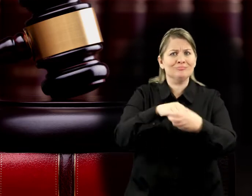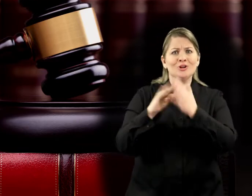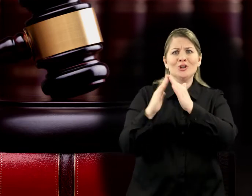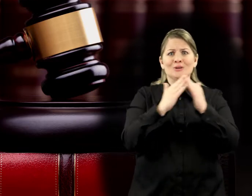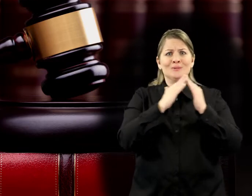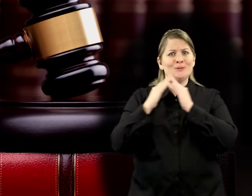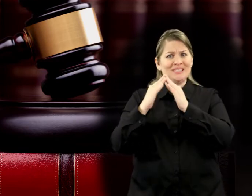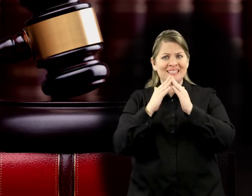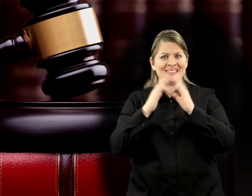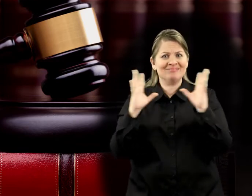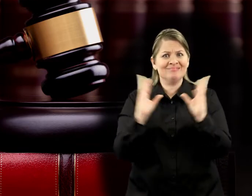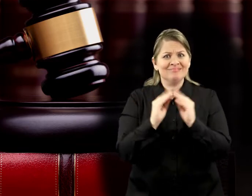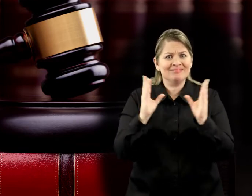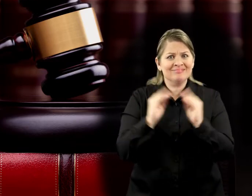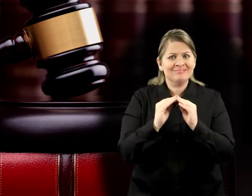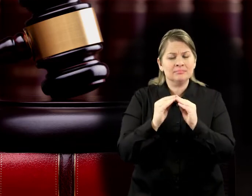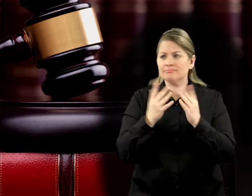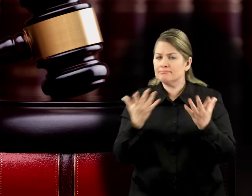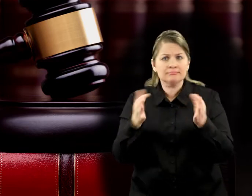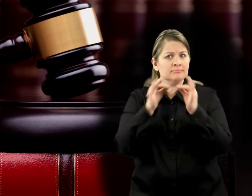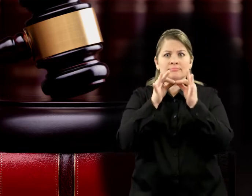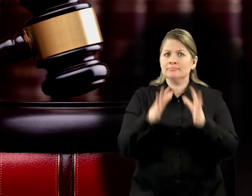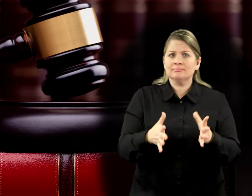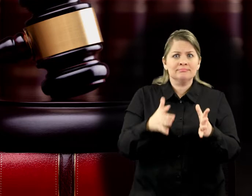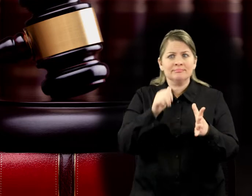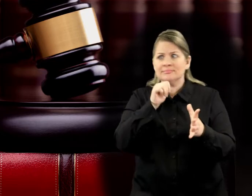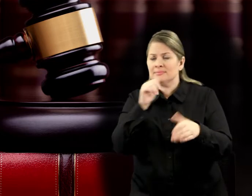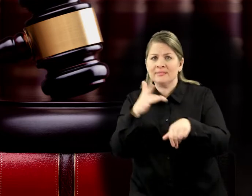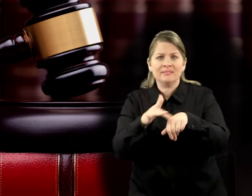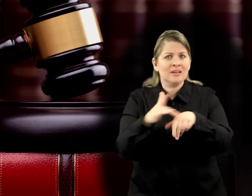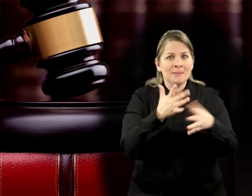before attending community meetings.